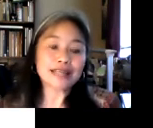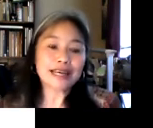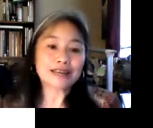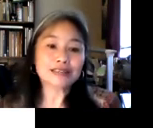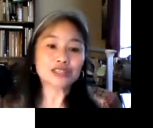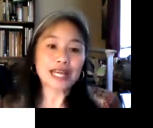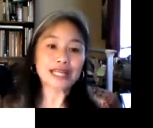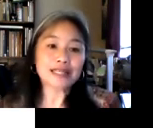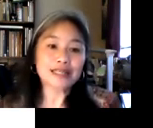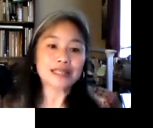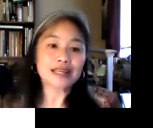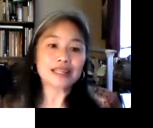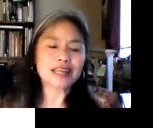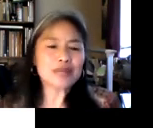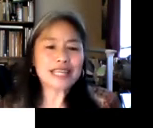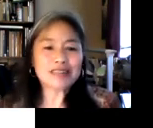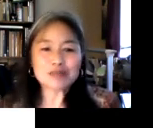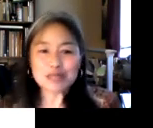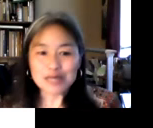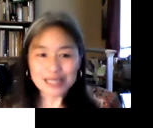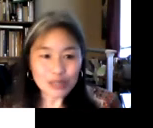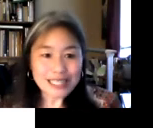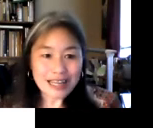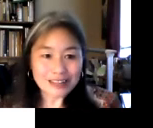love this picture, this is my my grandmother on my mother's side.